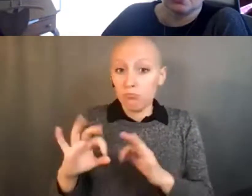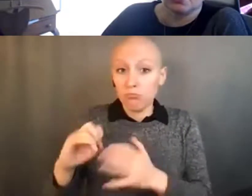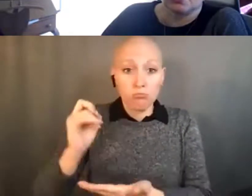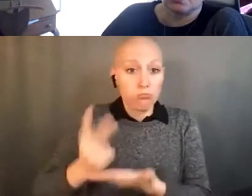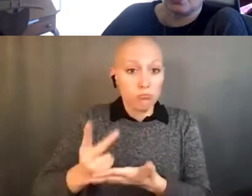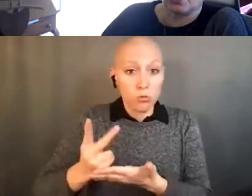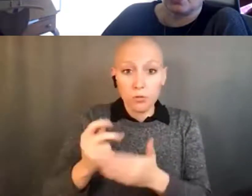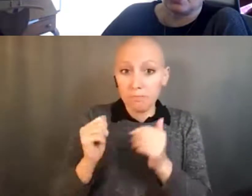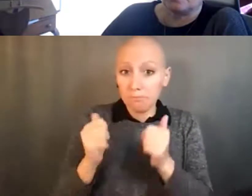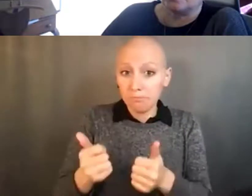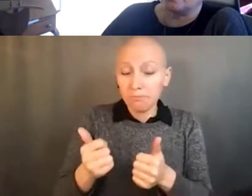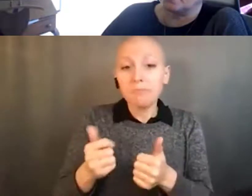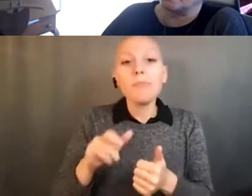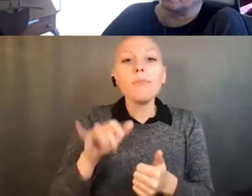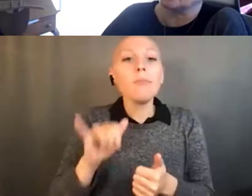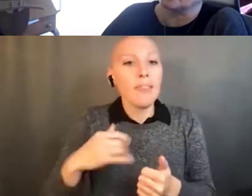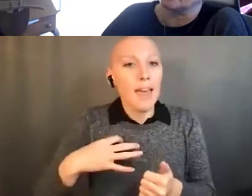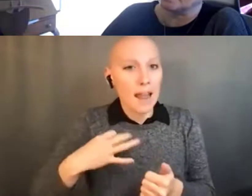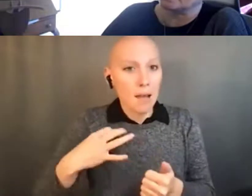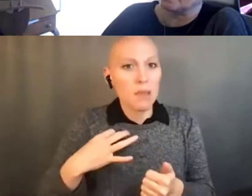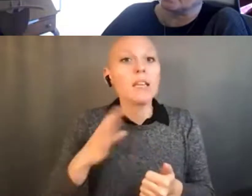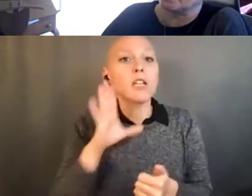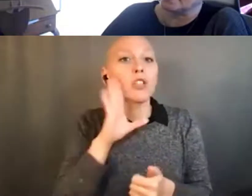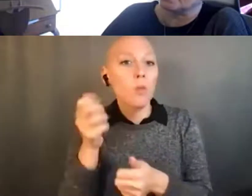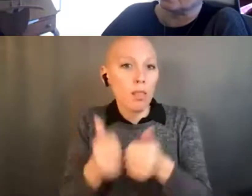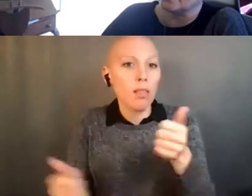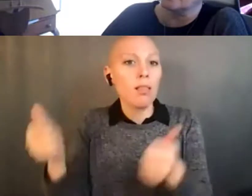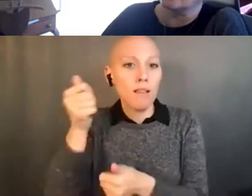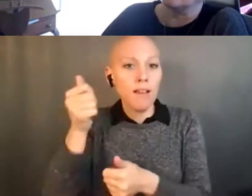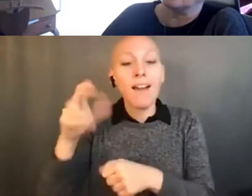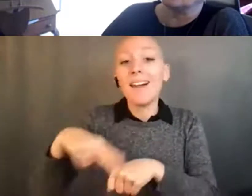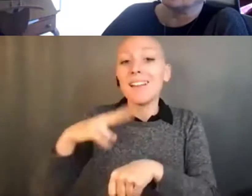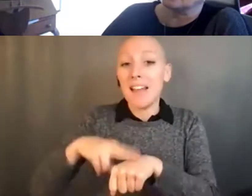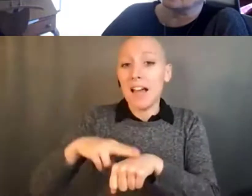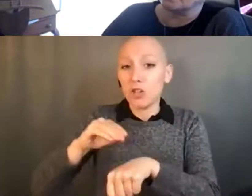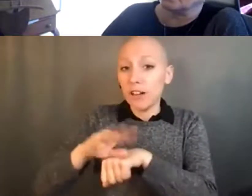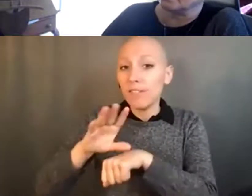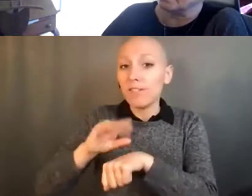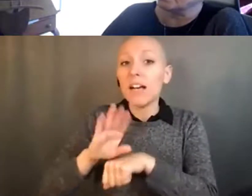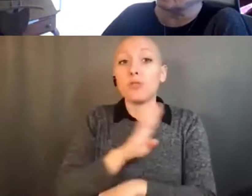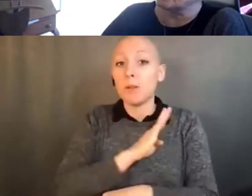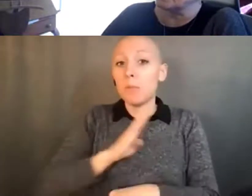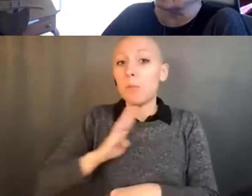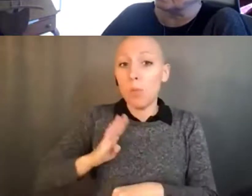to our National Advisory Board of Counsel and make sure that they agree to the funding